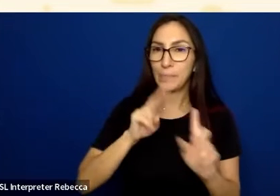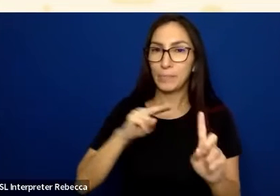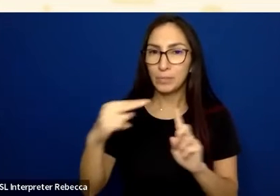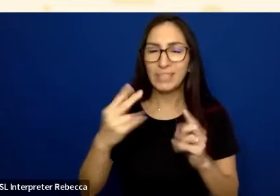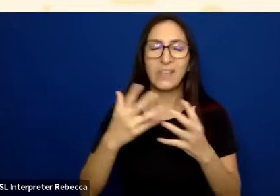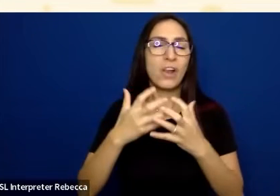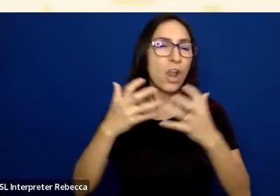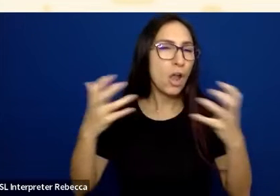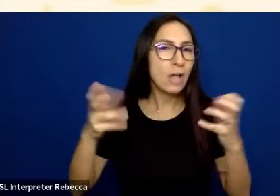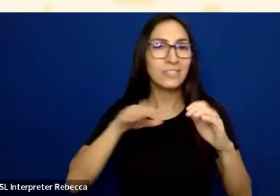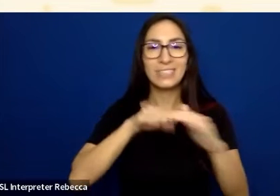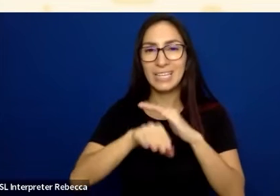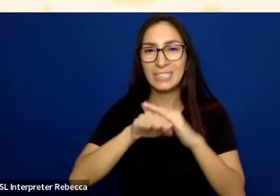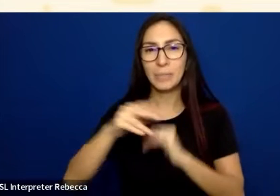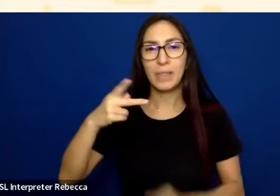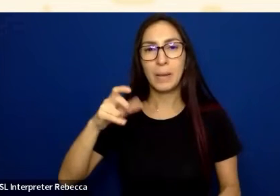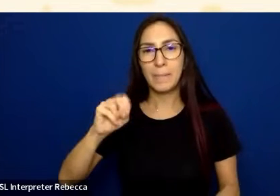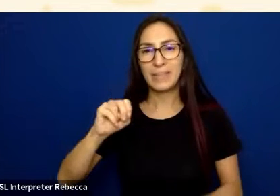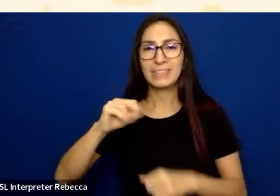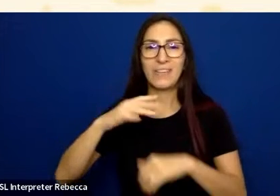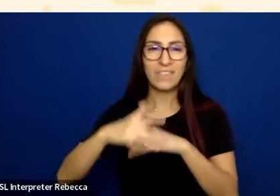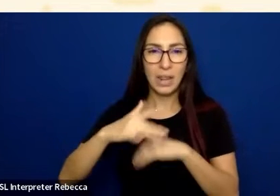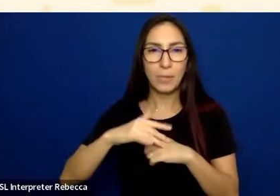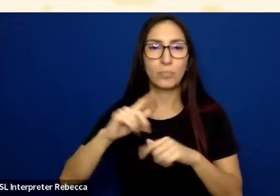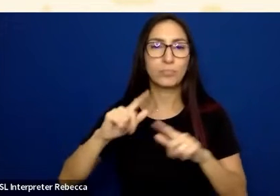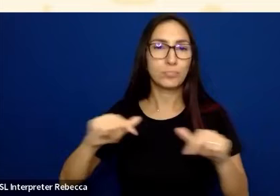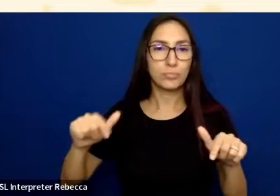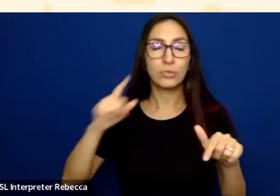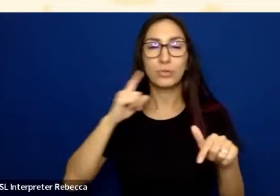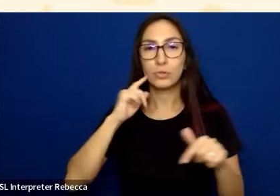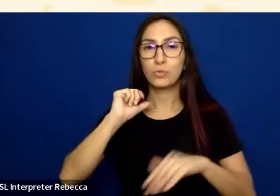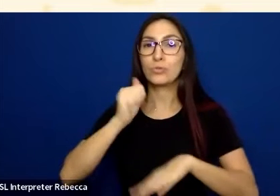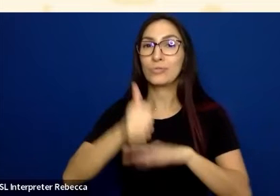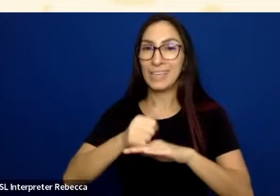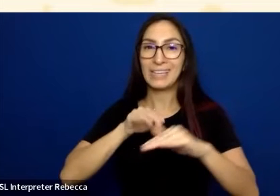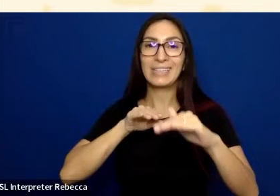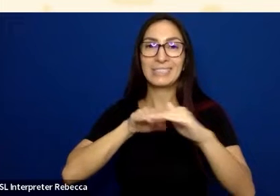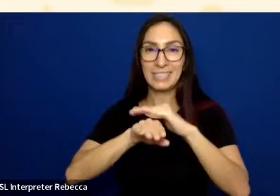which can be utilized to create accessible websites.